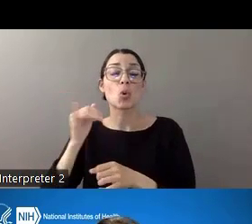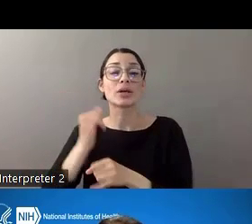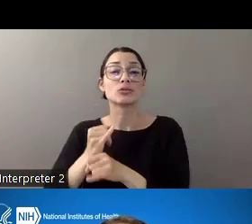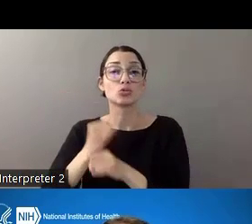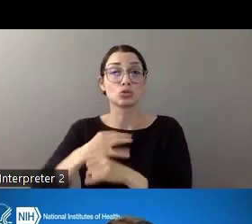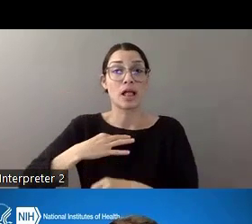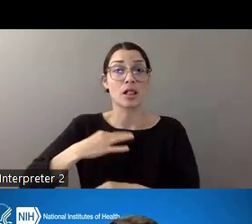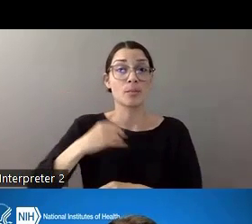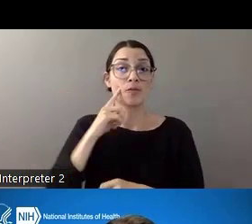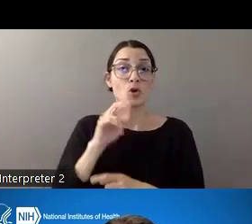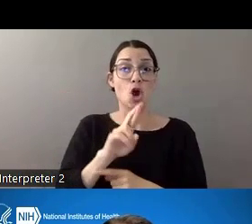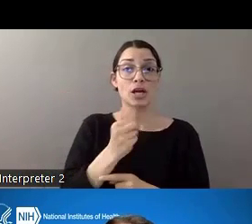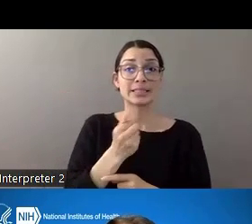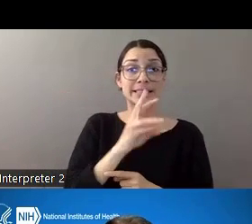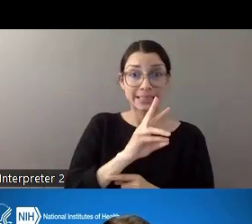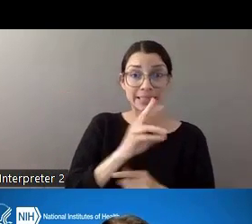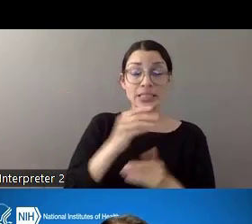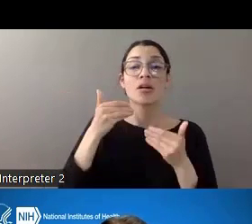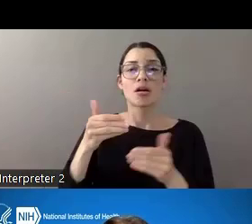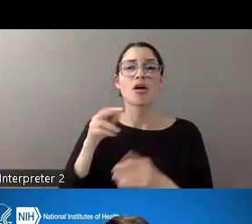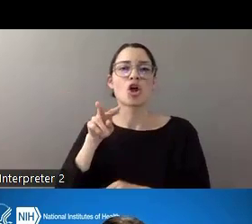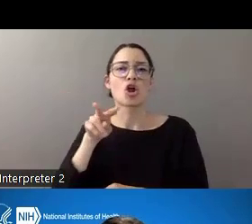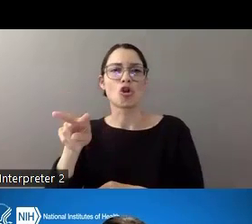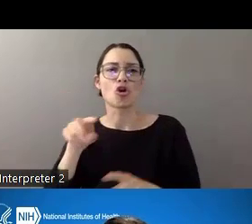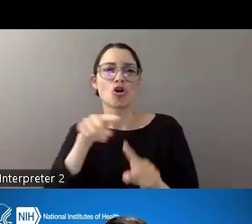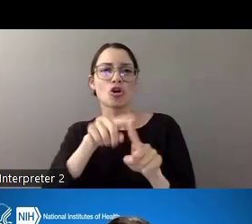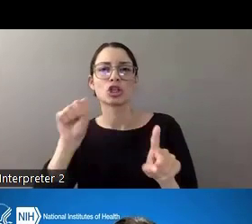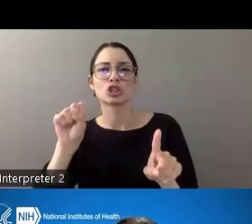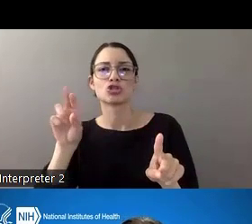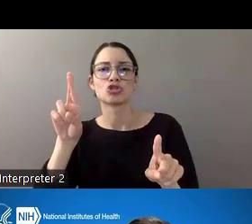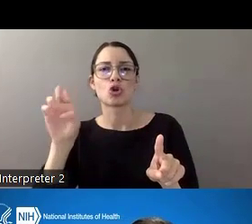Go to the SuRE Resource Center and see what's offered there and take advantage of their resources.